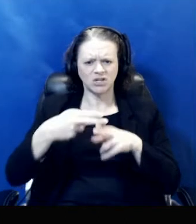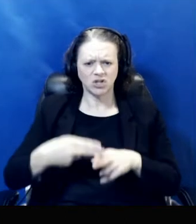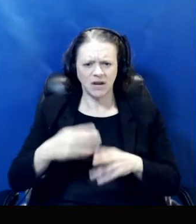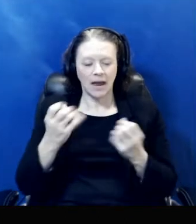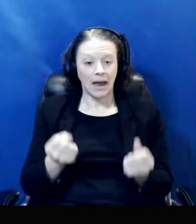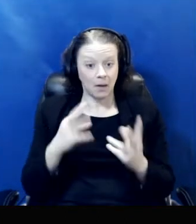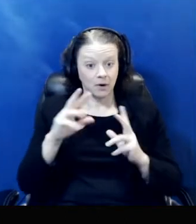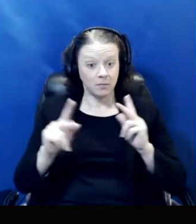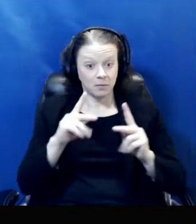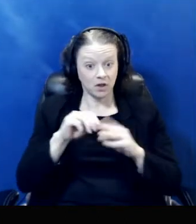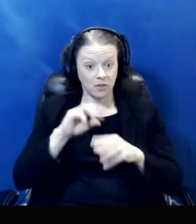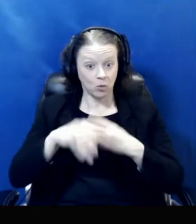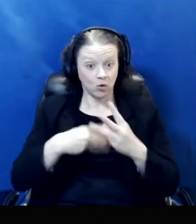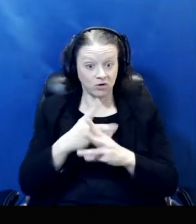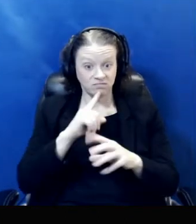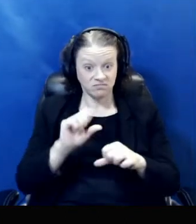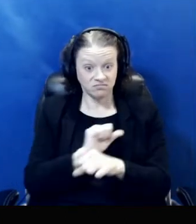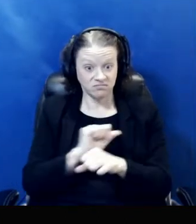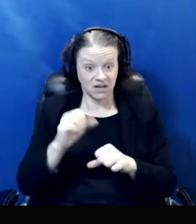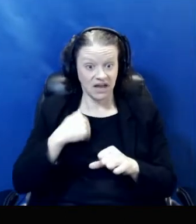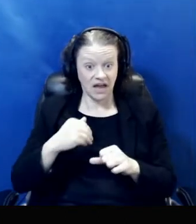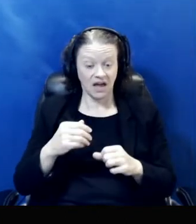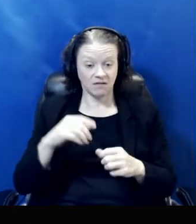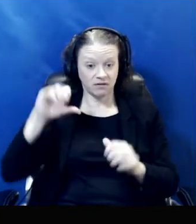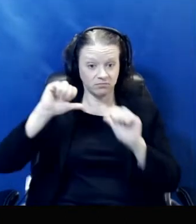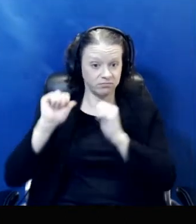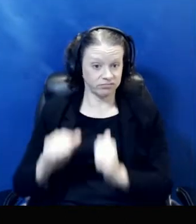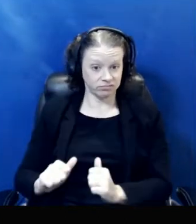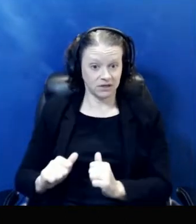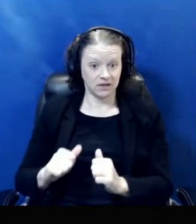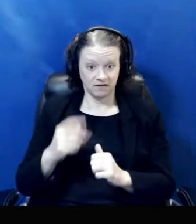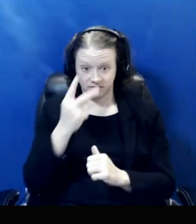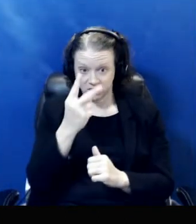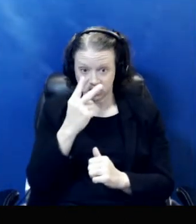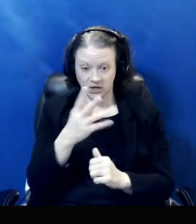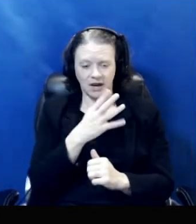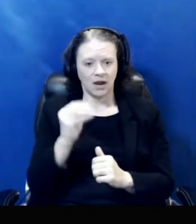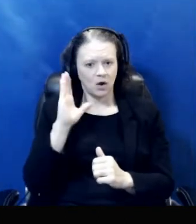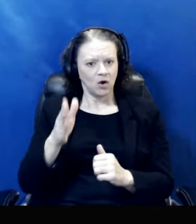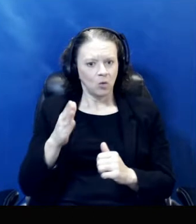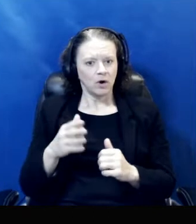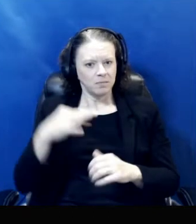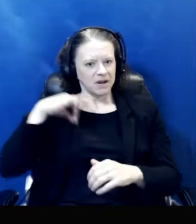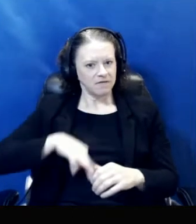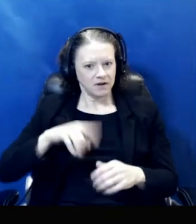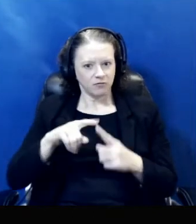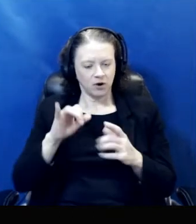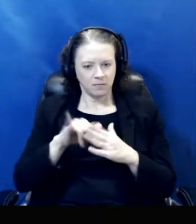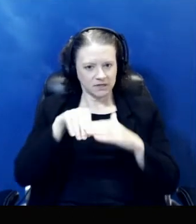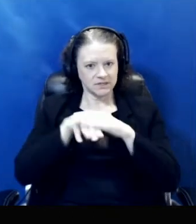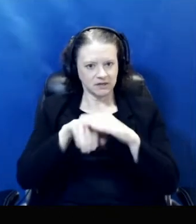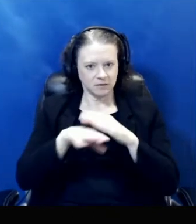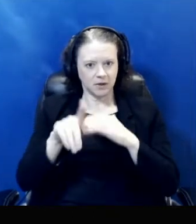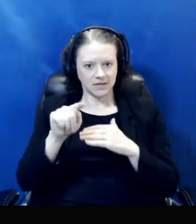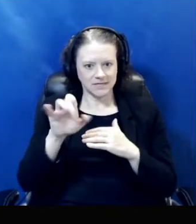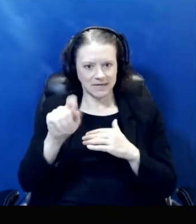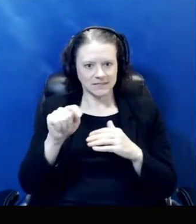actually have low vision, and would benefit from accessible text display. And beyond that, also provide context to help developers